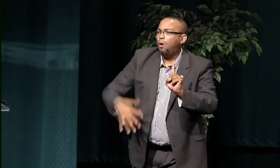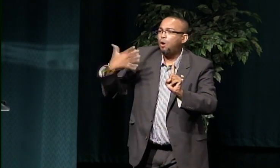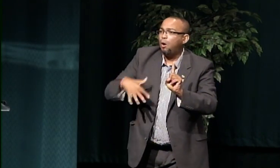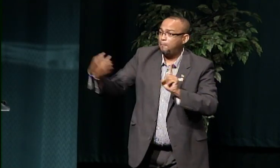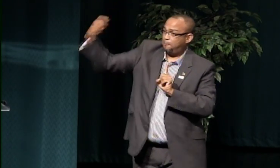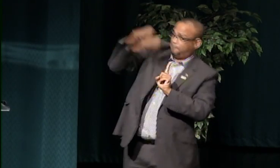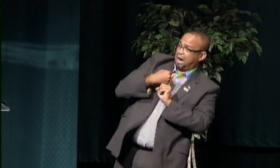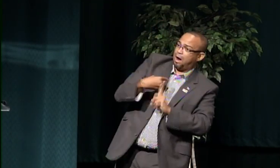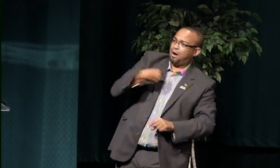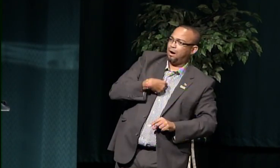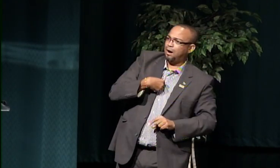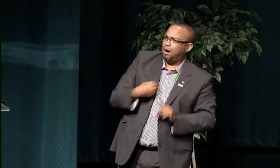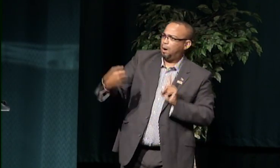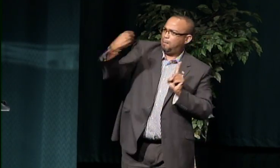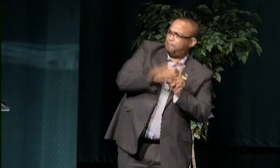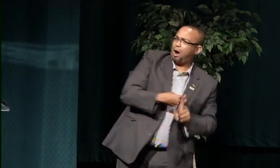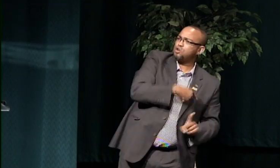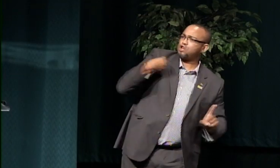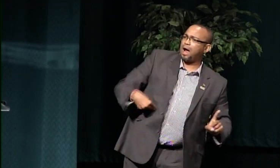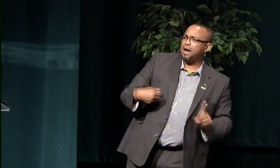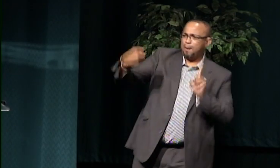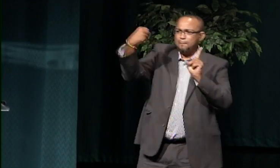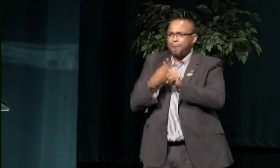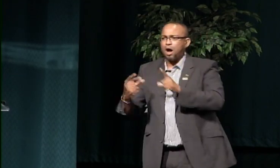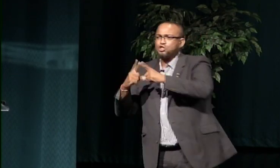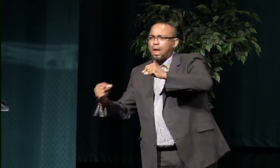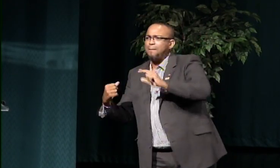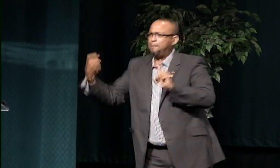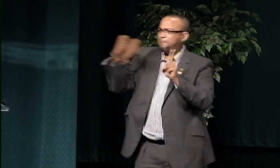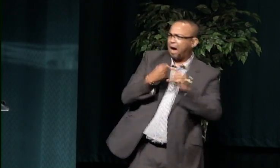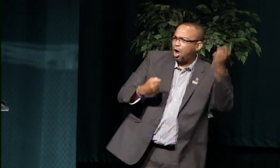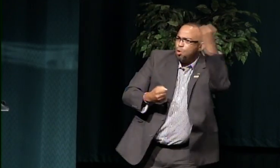but for all of us across the world.